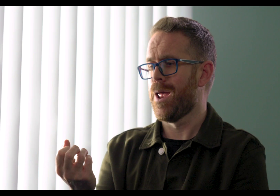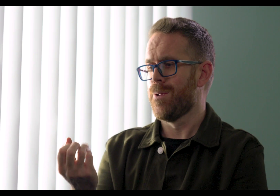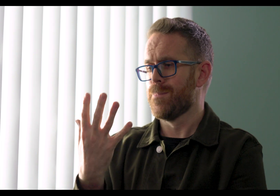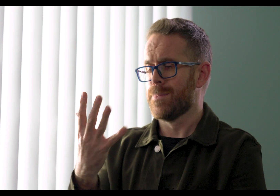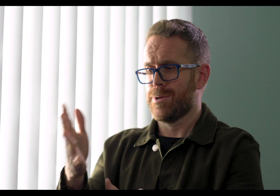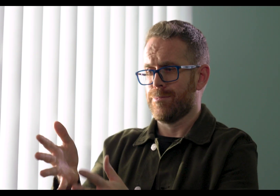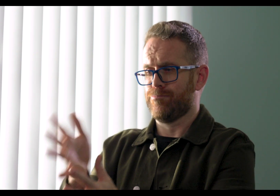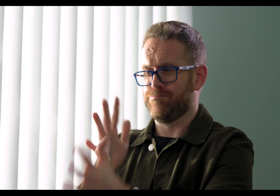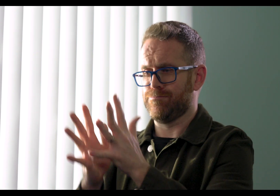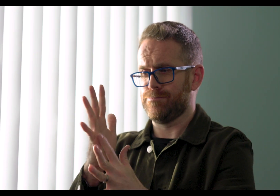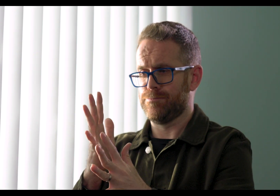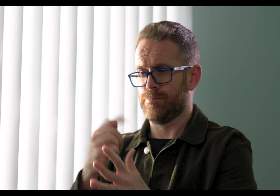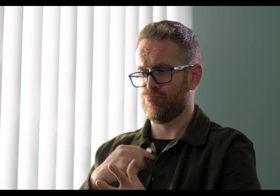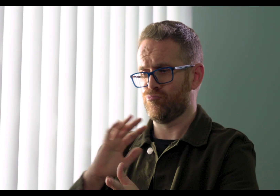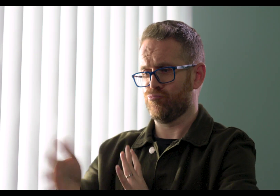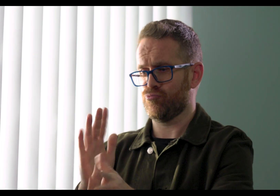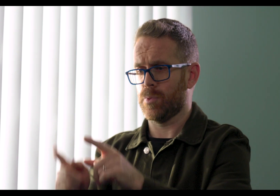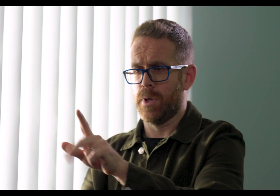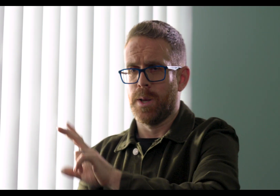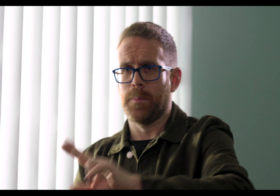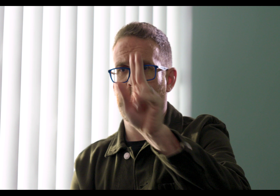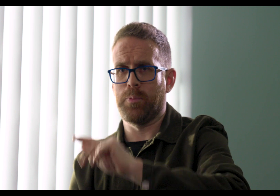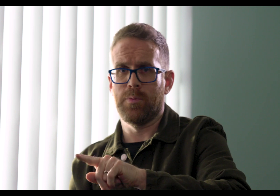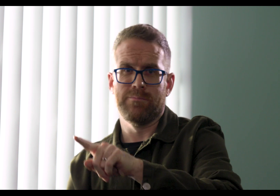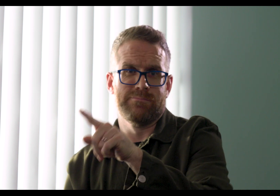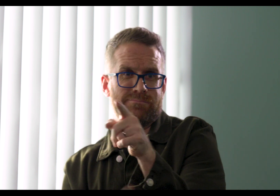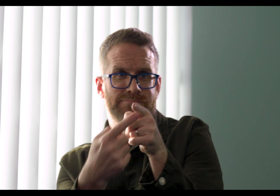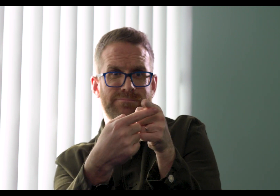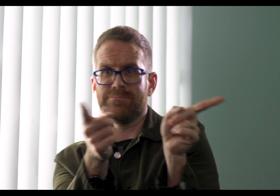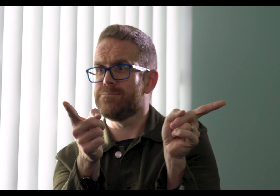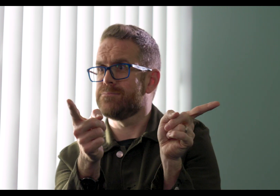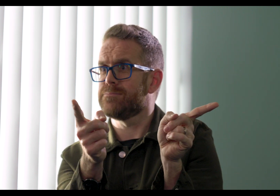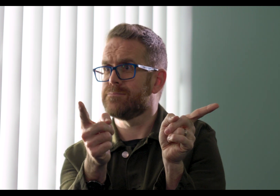the professional can bring up an interpreter on screen there with them to help interpreter in the room with the Deaf person.